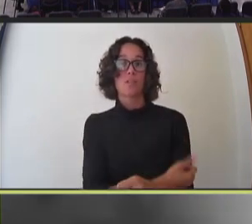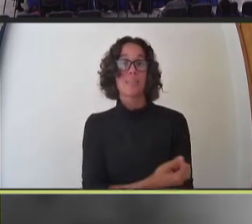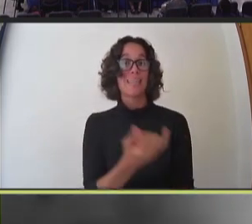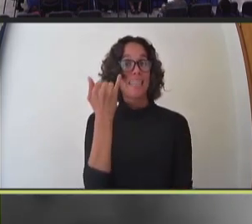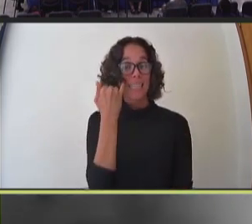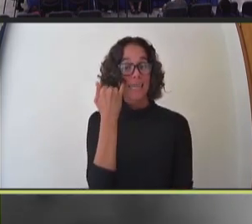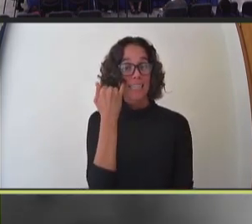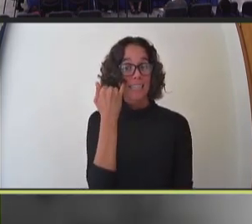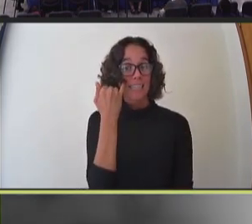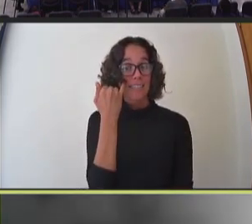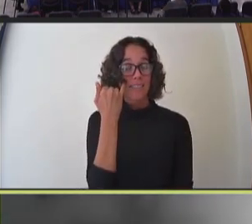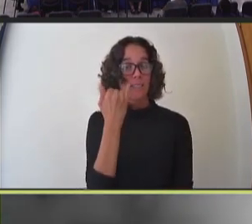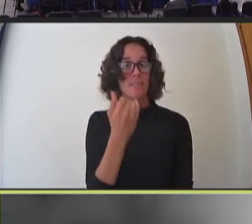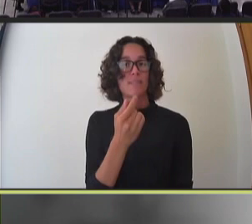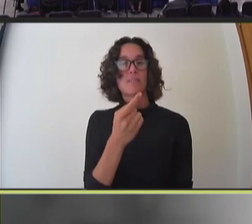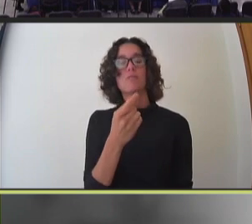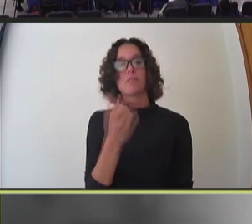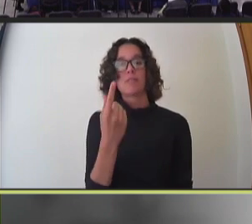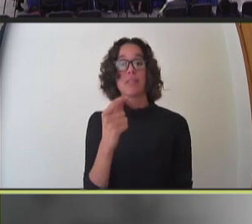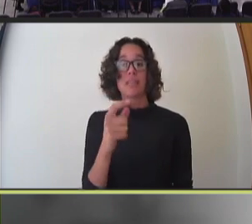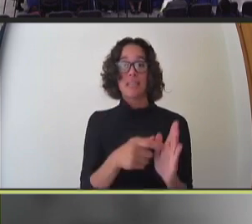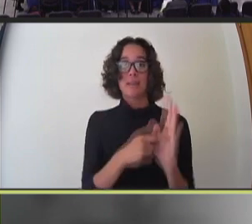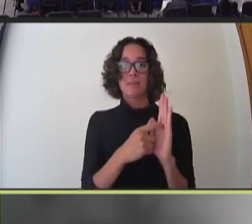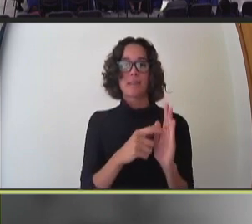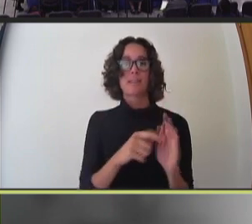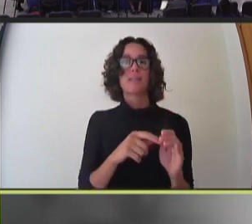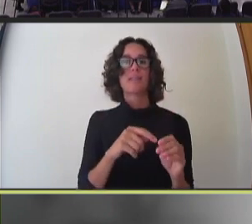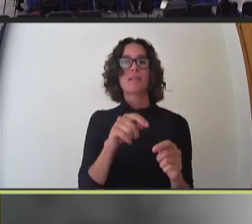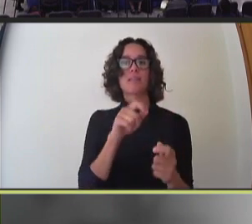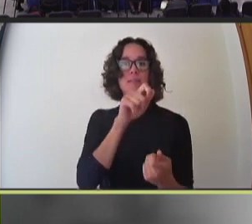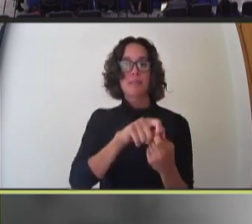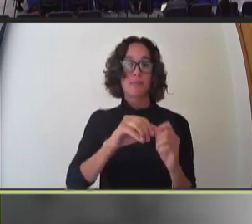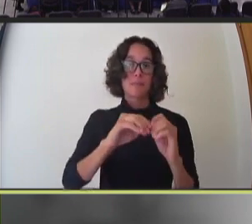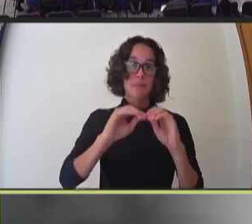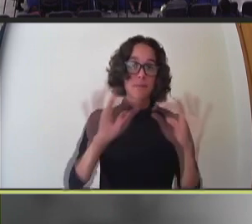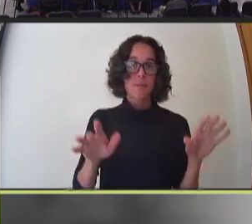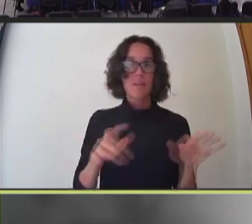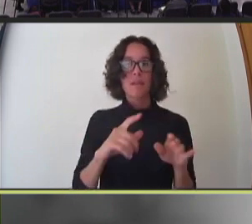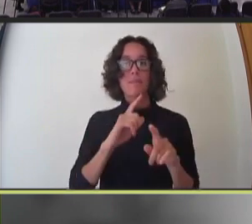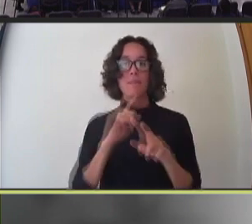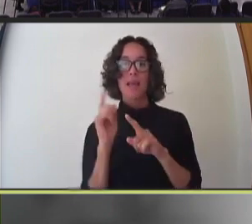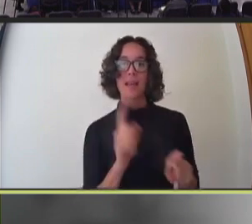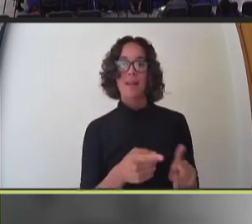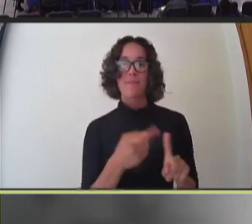explicitly mandated by the state law, and we have a standing written request letter from the state